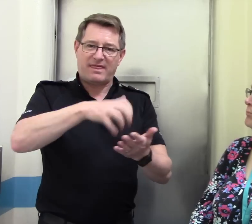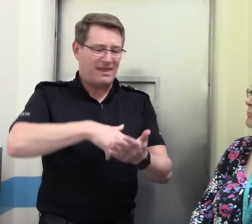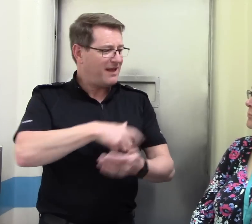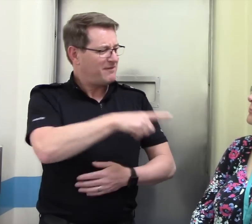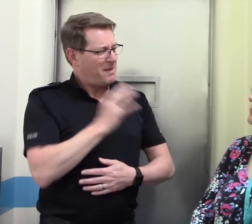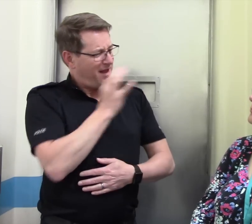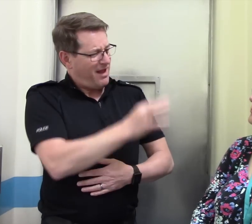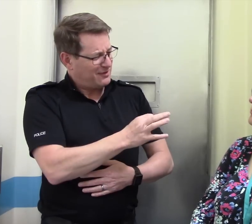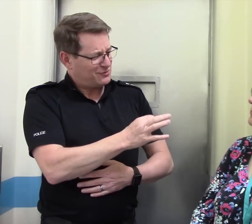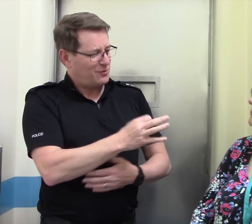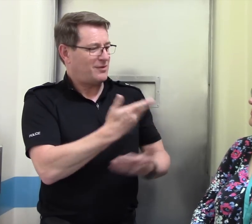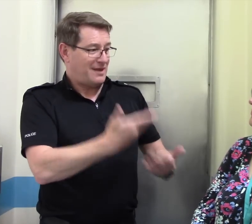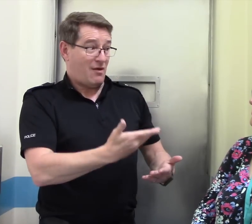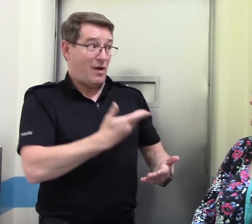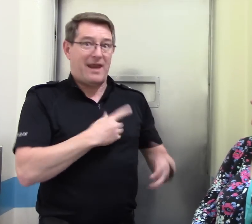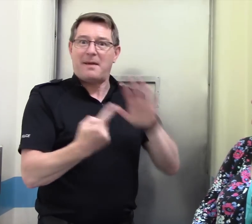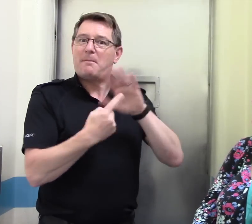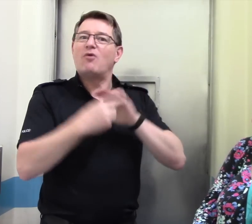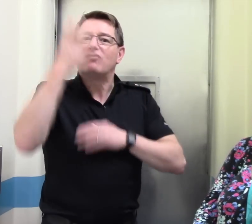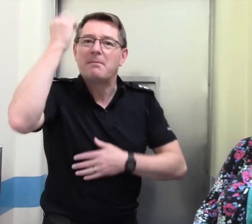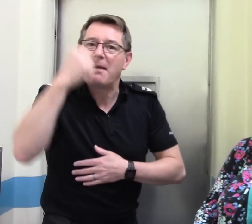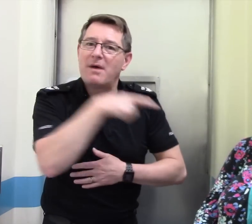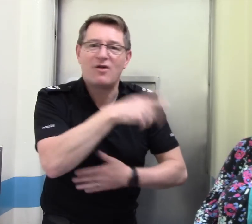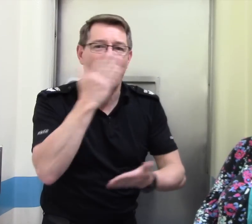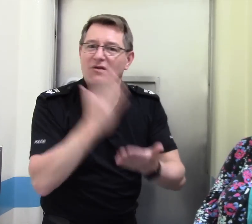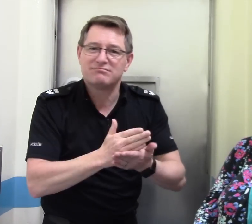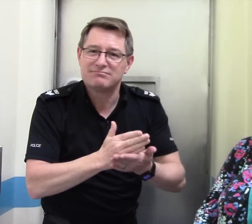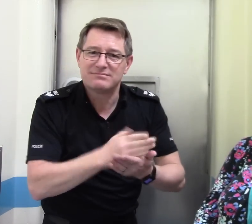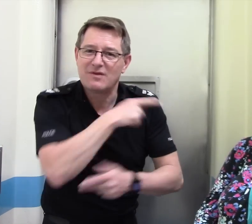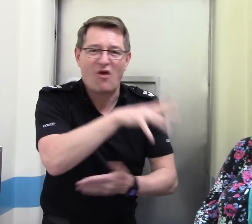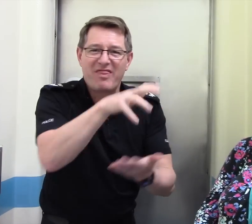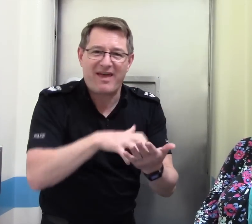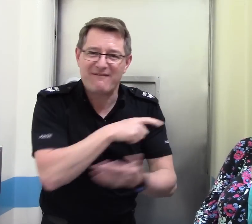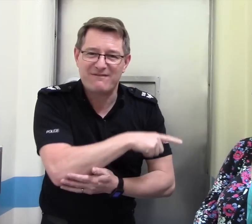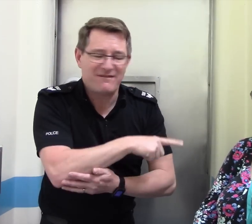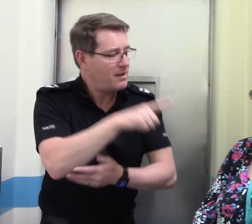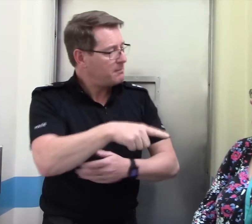I want to ask, but it's important to remember it's not real, she's not a thief,